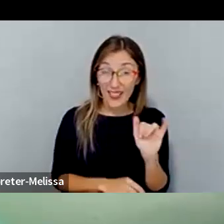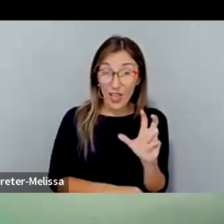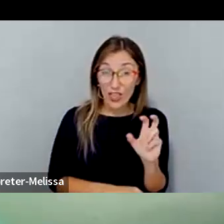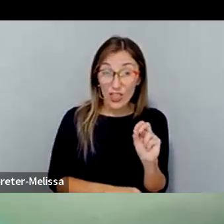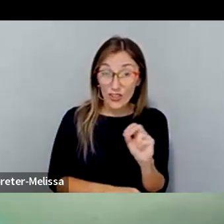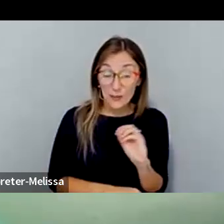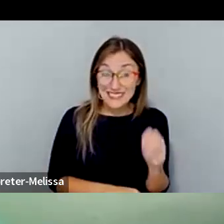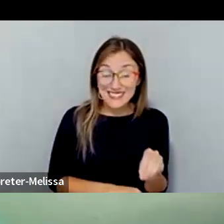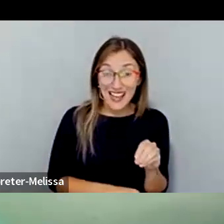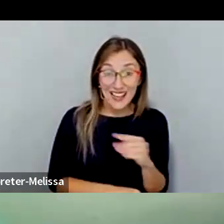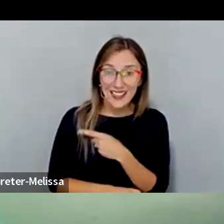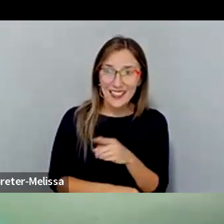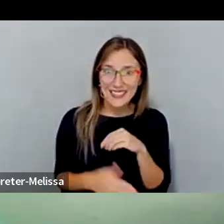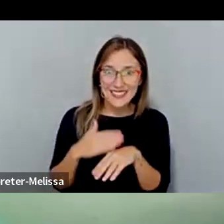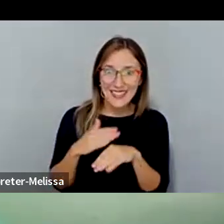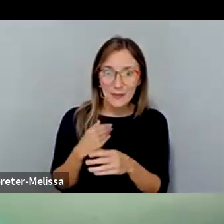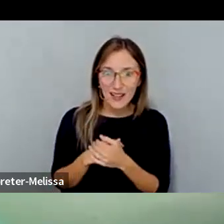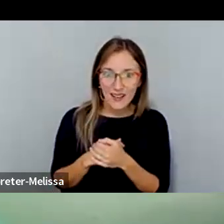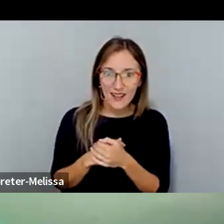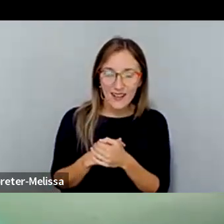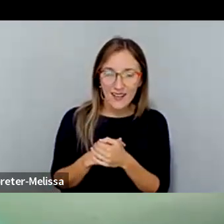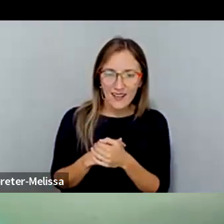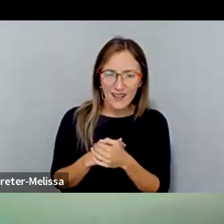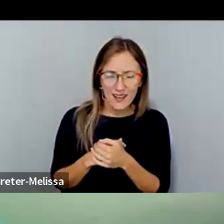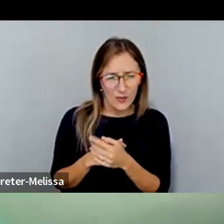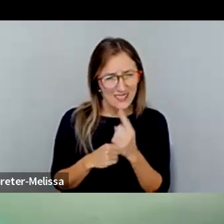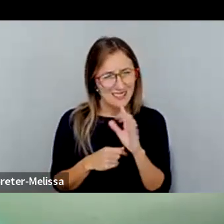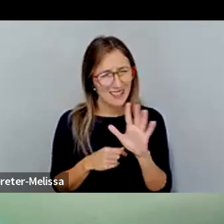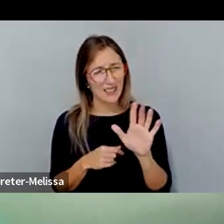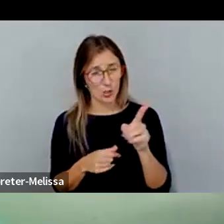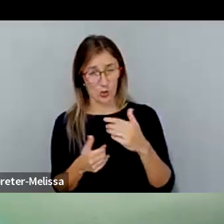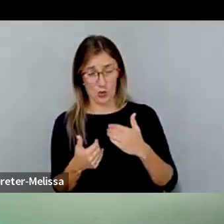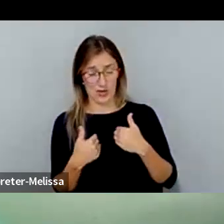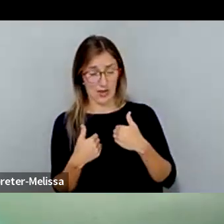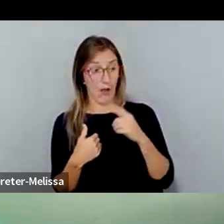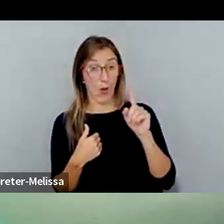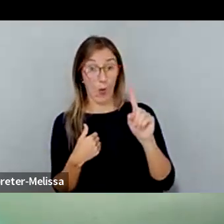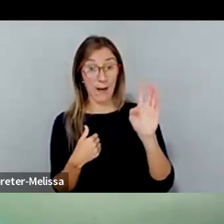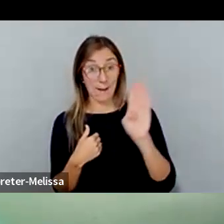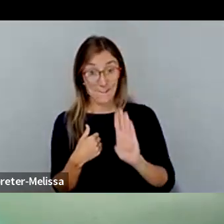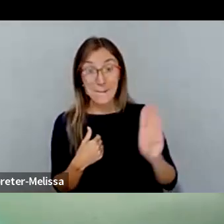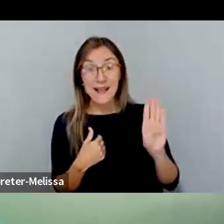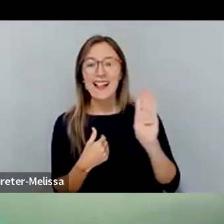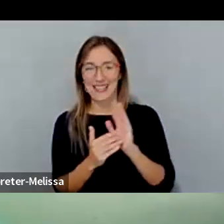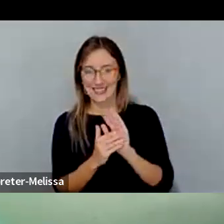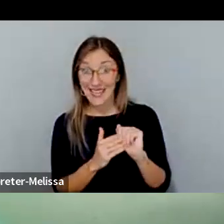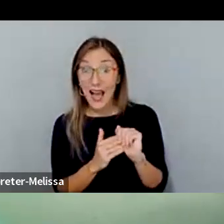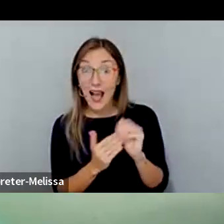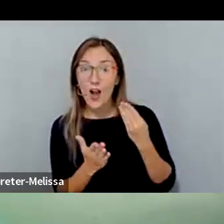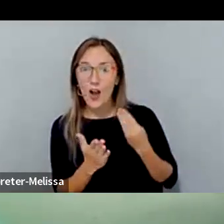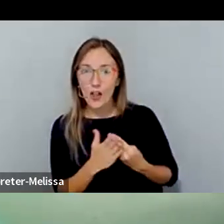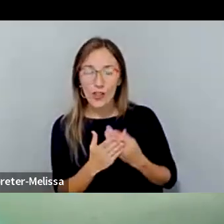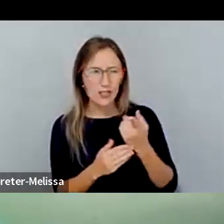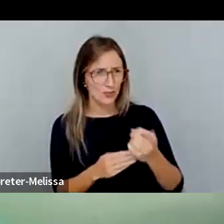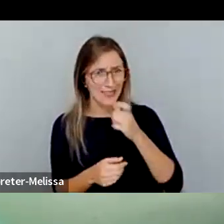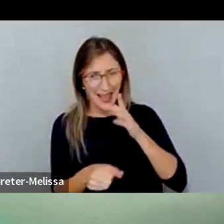accessible.